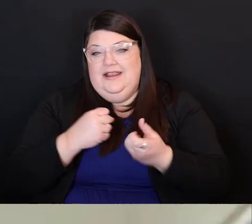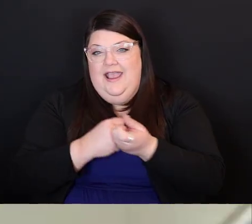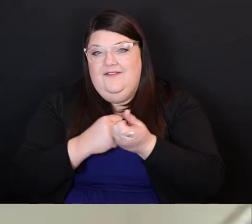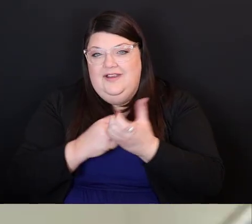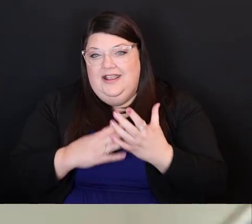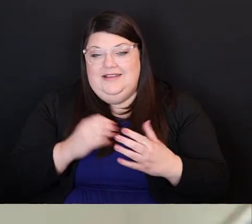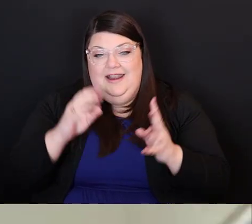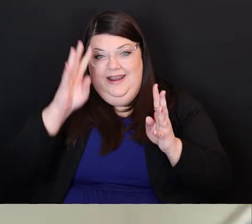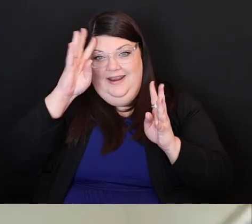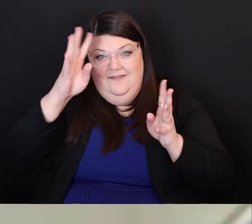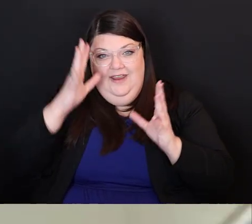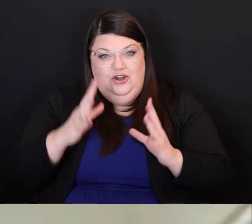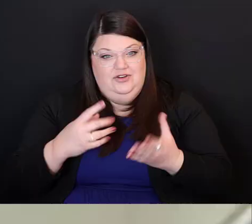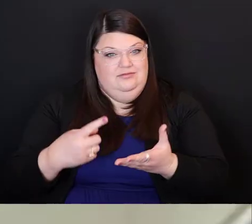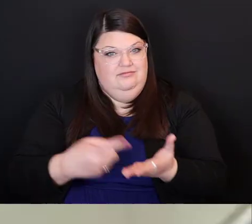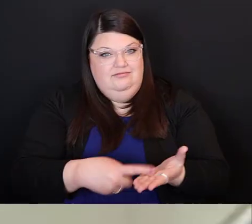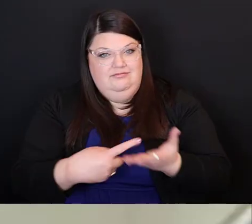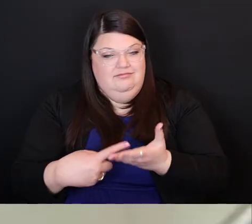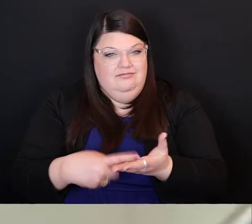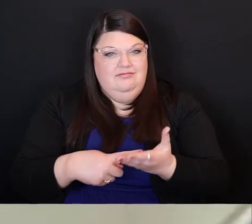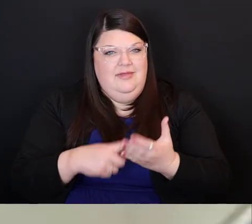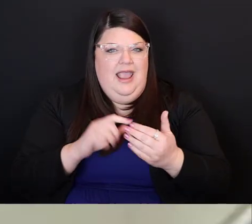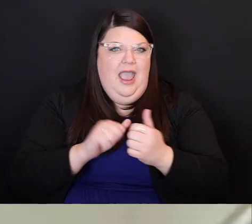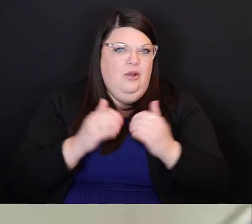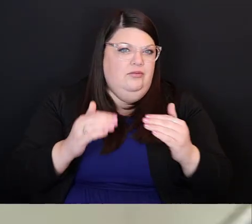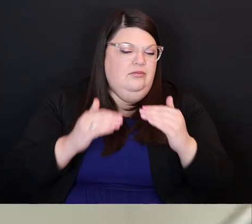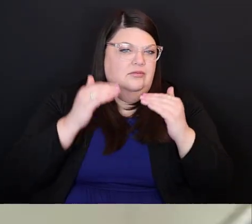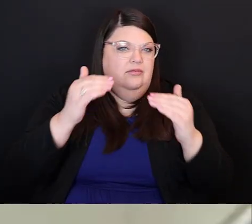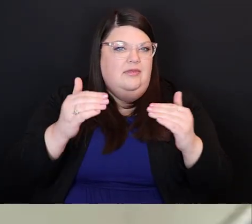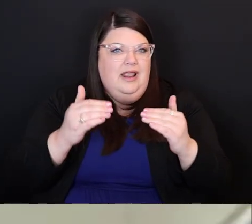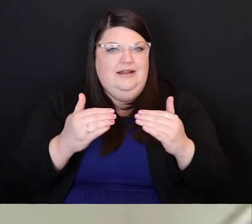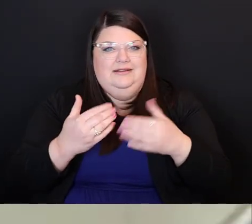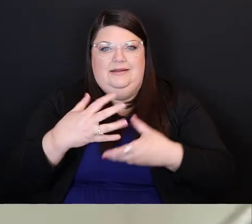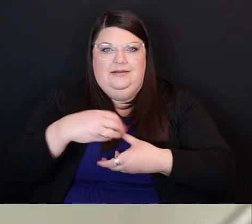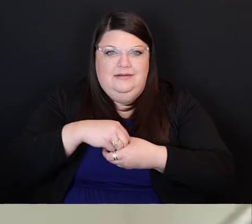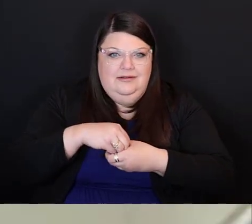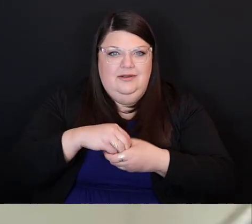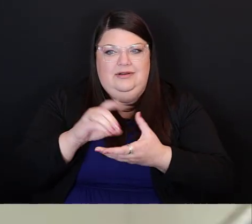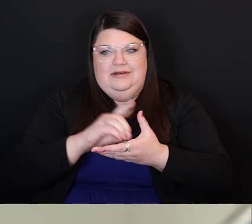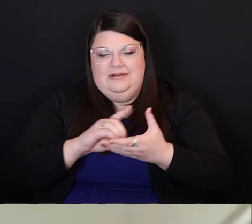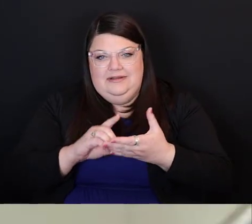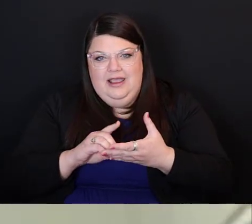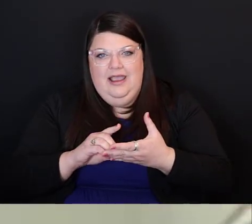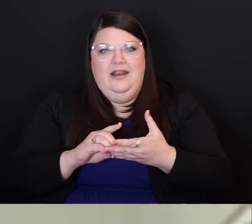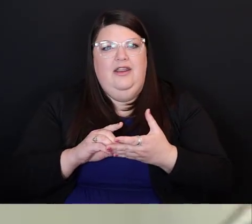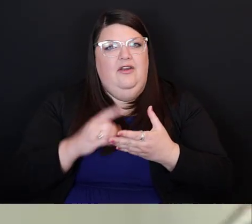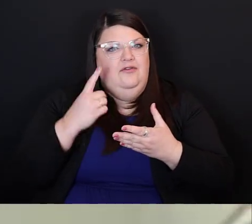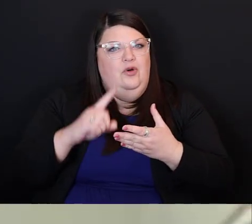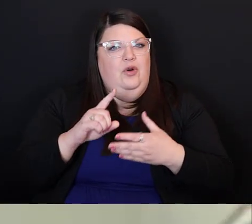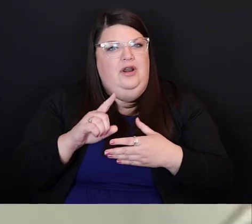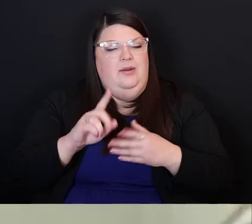discuss advancements in assistive devices, inclusivity and design, and other accessible technology solutions.